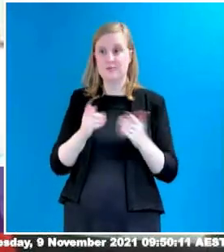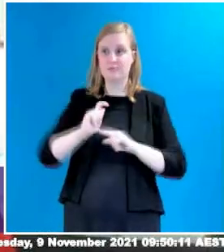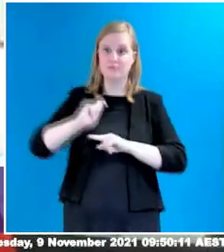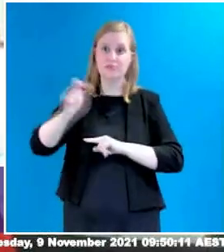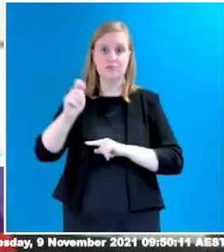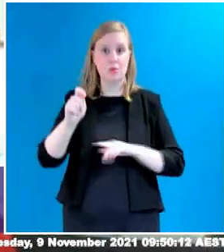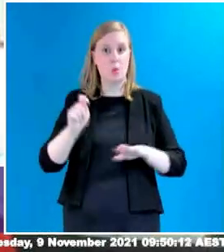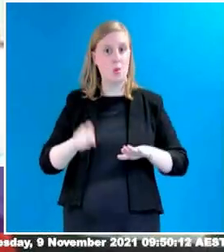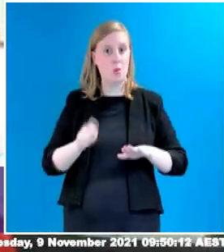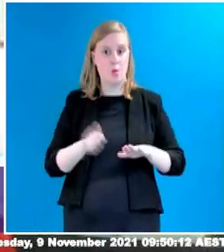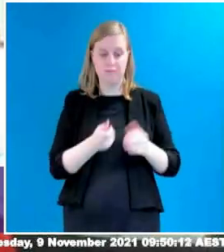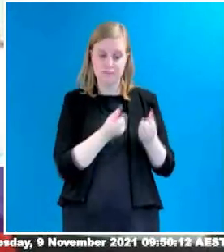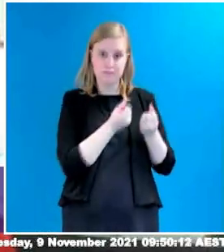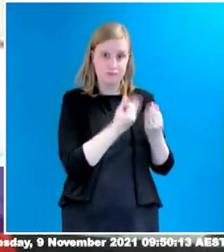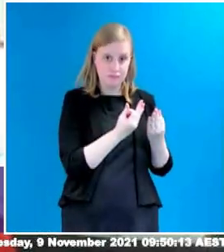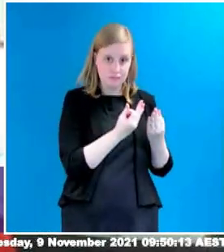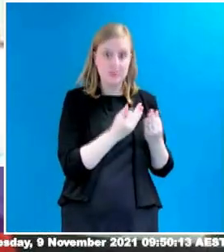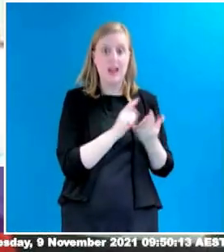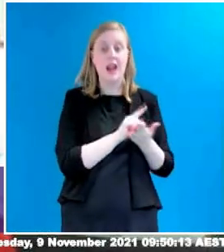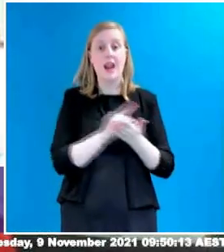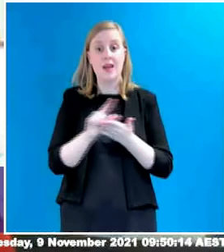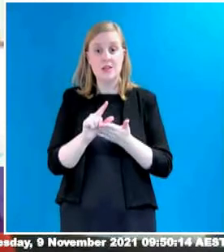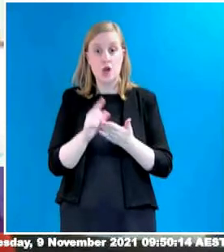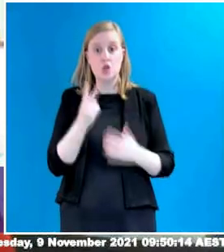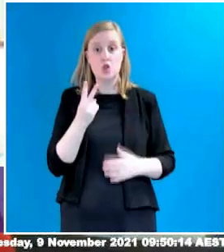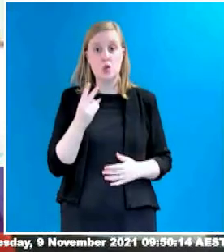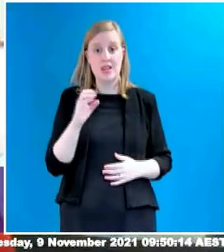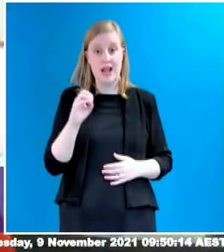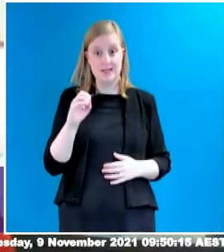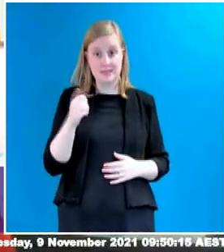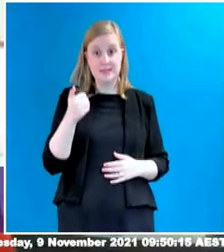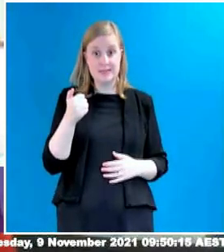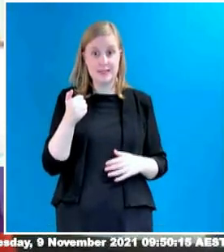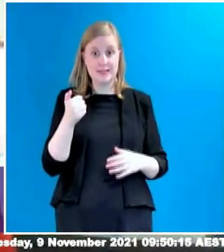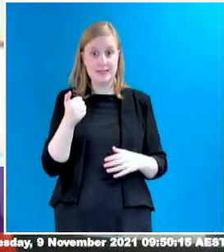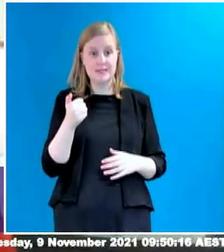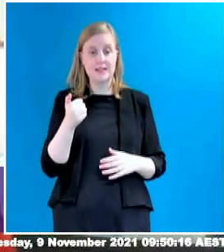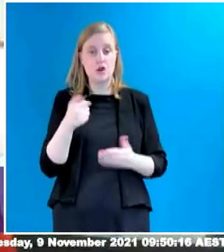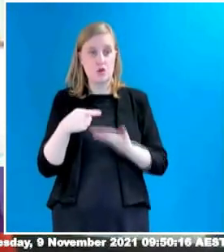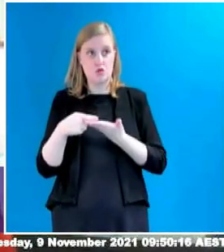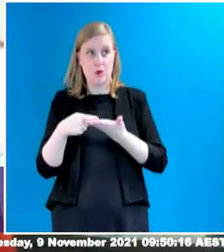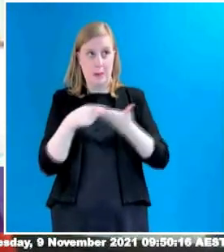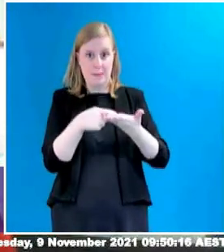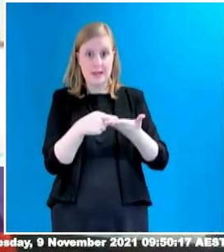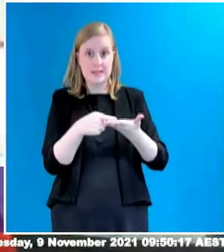But the 2006 review recommended that be included and in 2009 it did become law